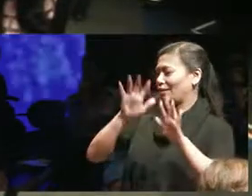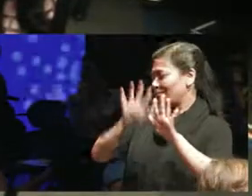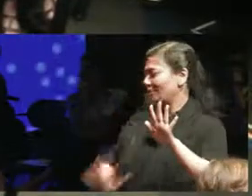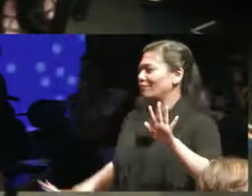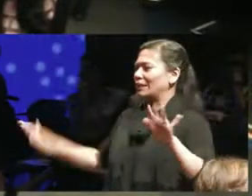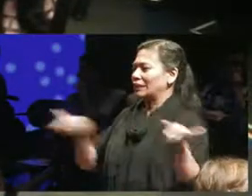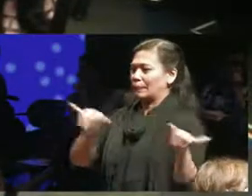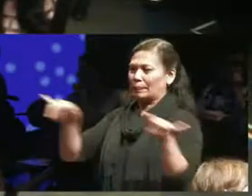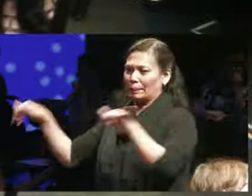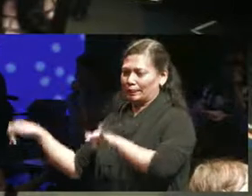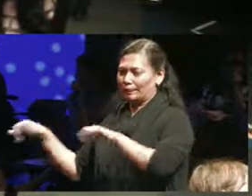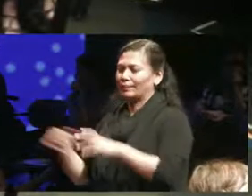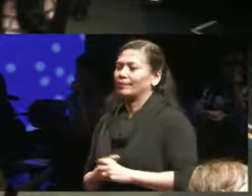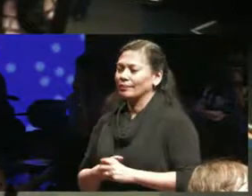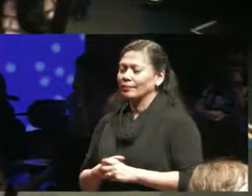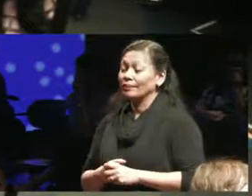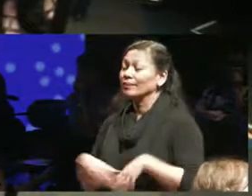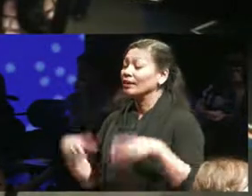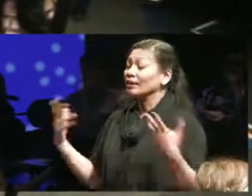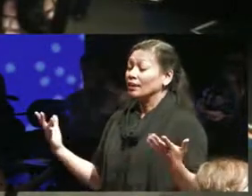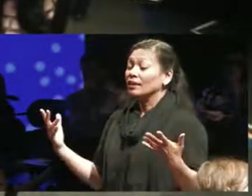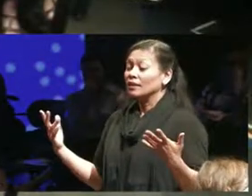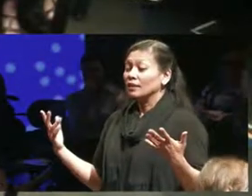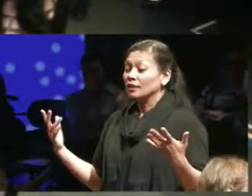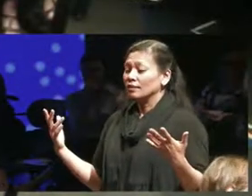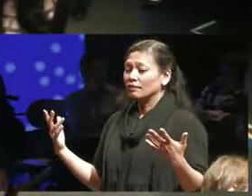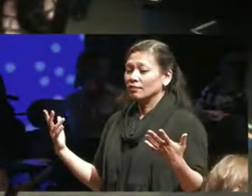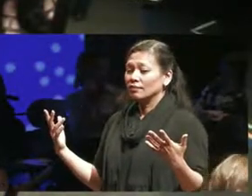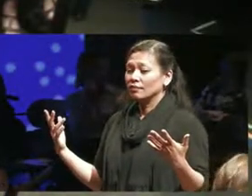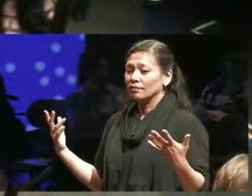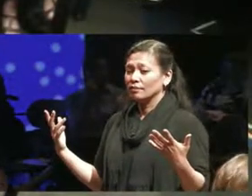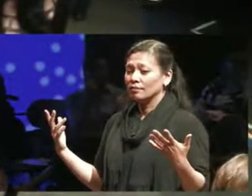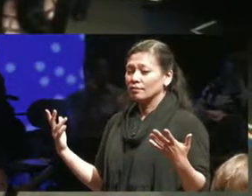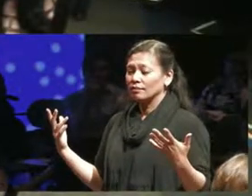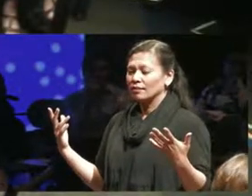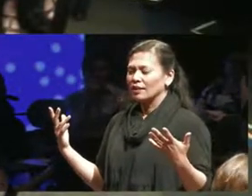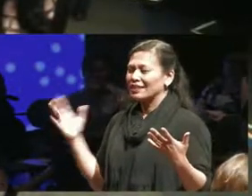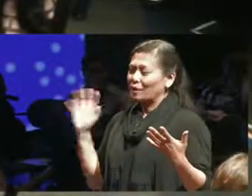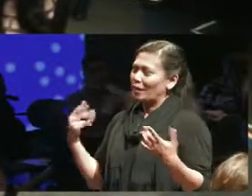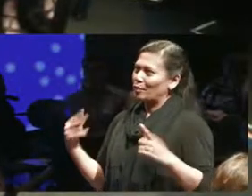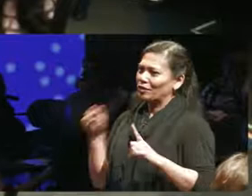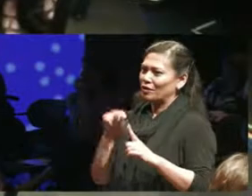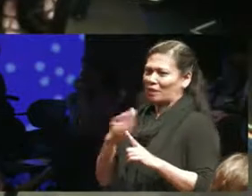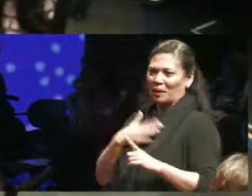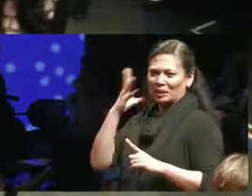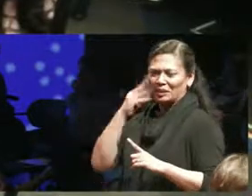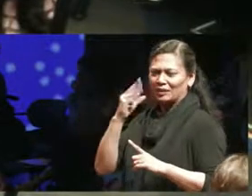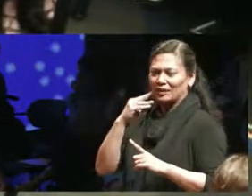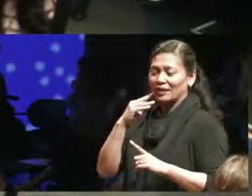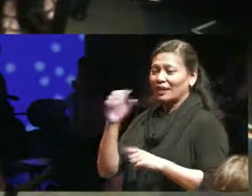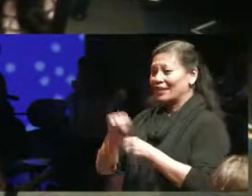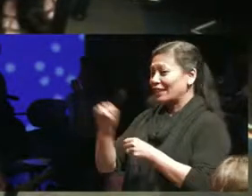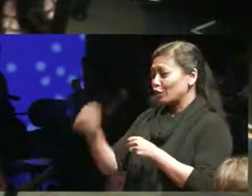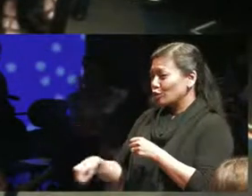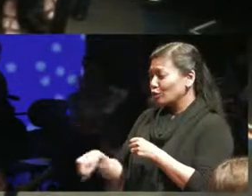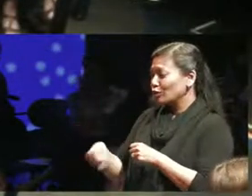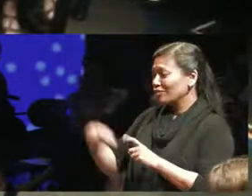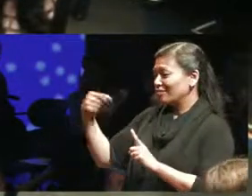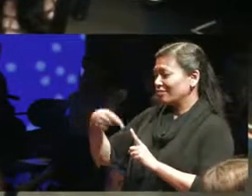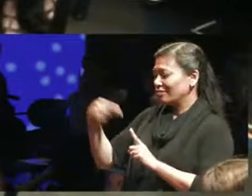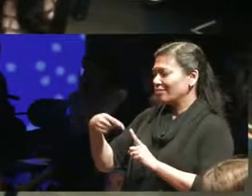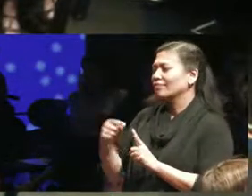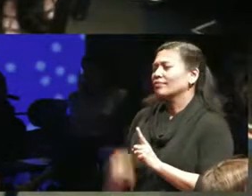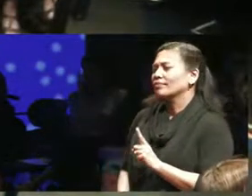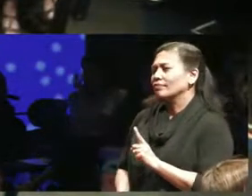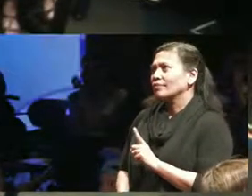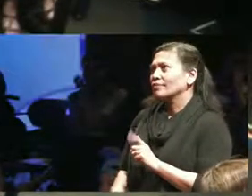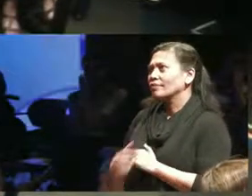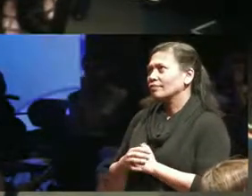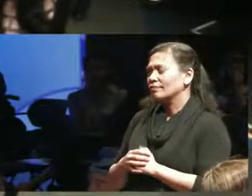so come in I have from that perspective and in south cartoon in particular it's